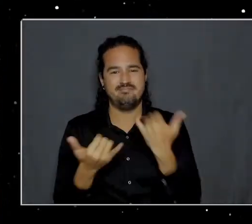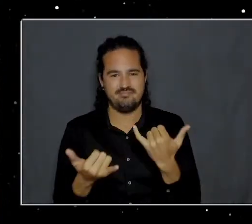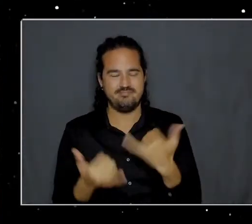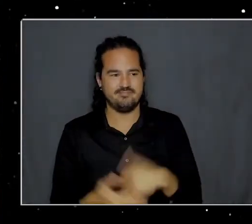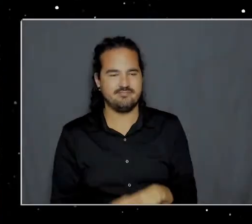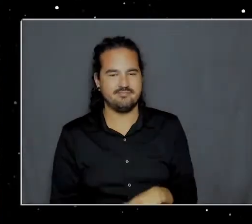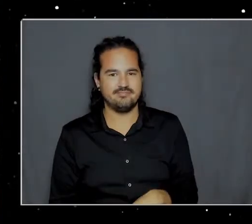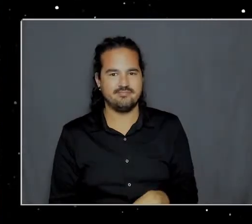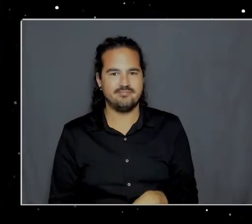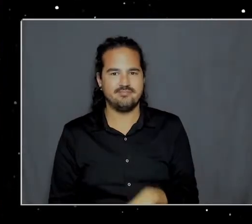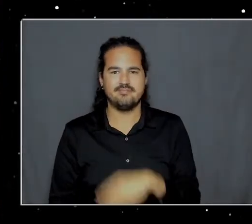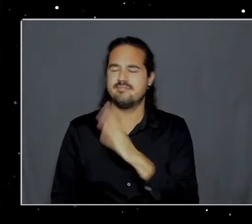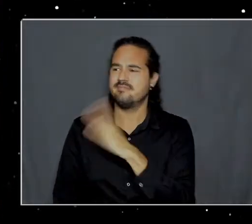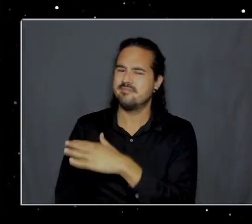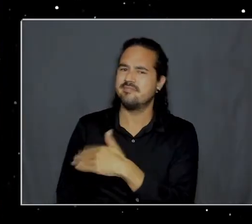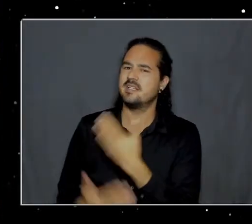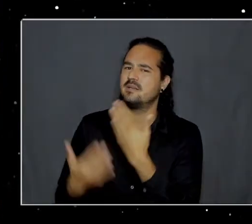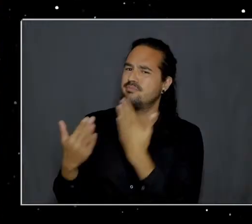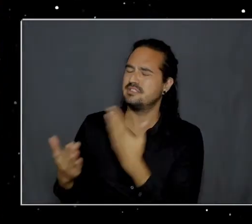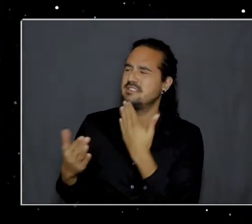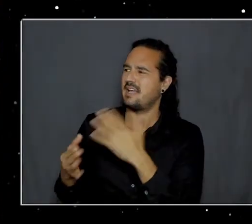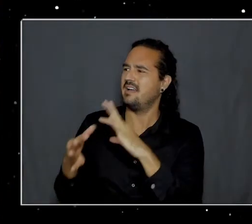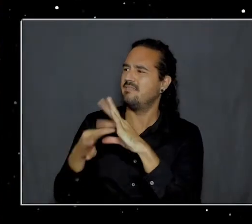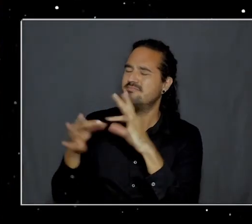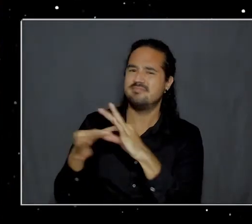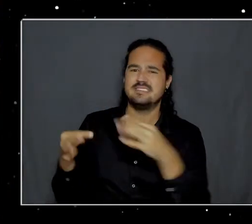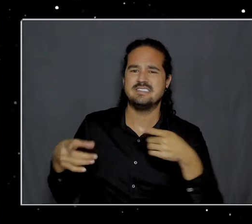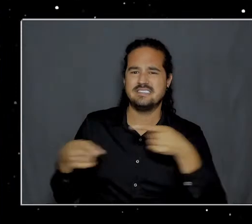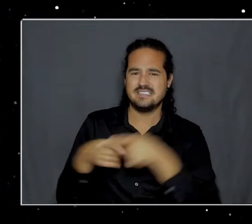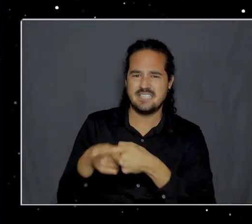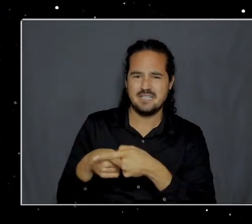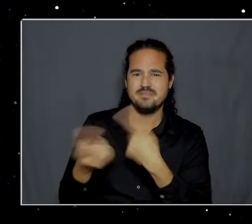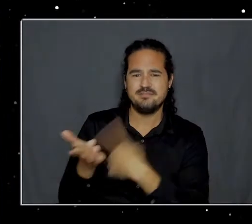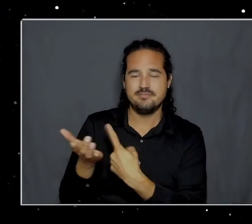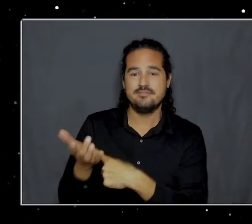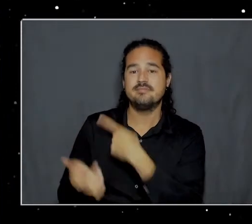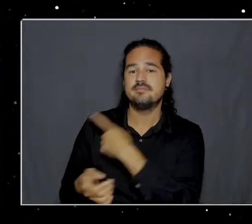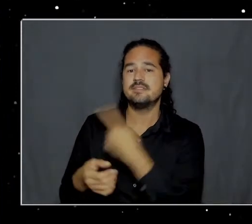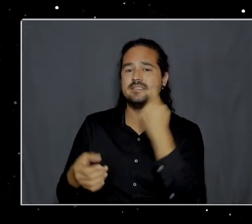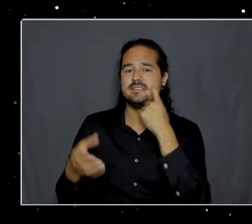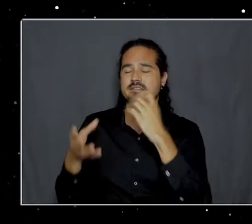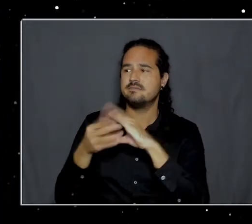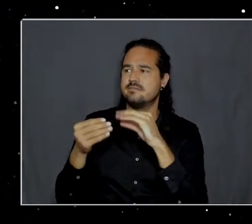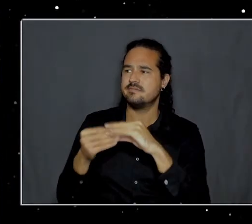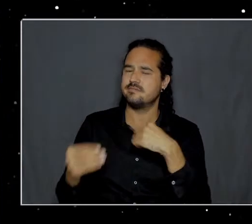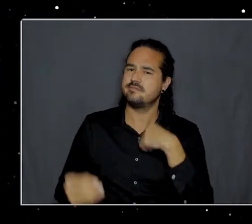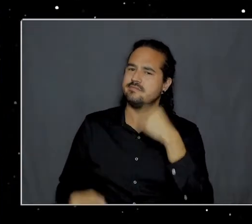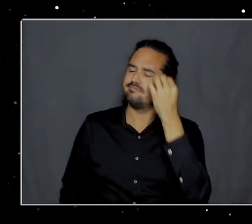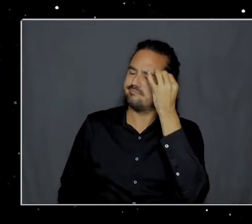MICHELE STORMS: I APPRECIATE THE DILEMMA THAT YOU TALK ABOUT, AND ONE OF THE THINGS THAT IT MAKES ME THINK